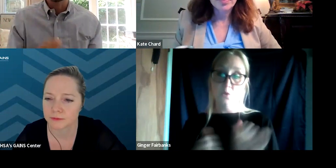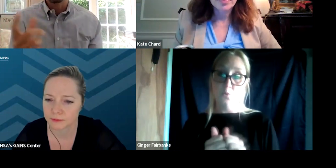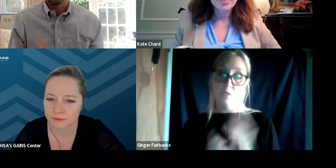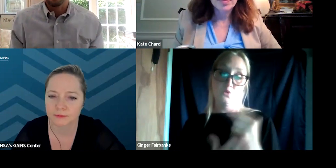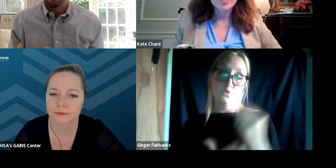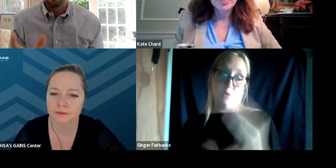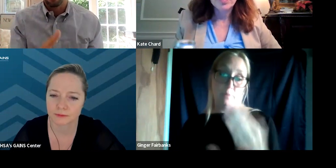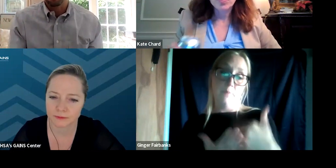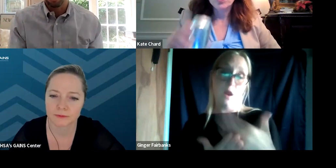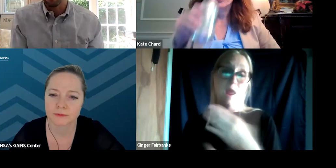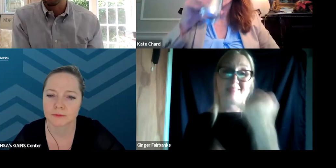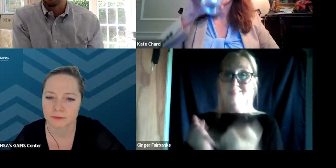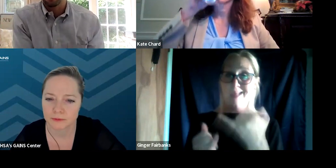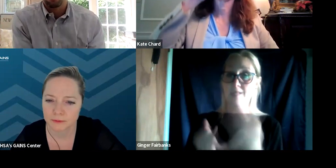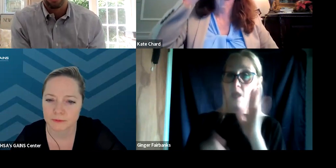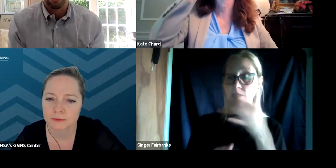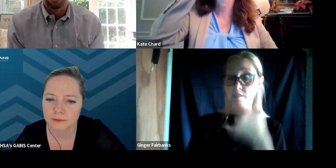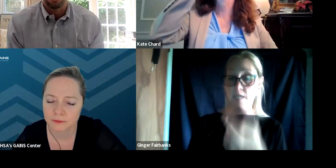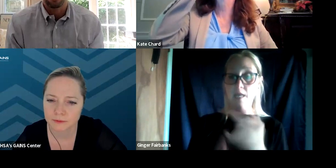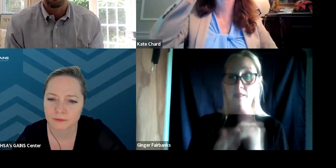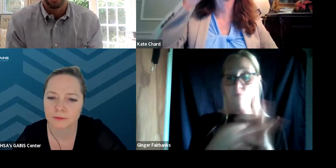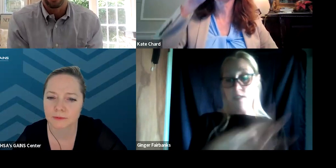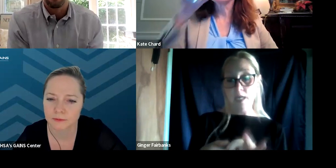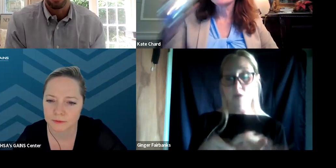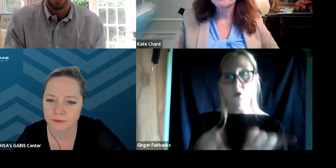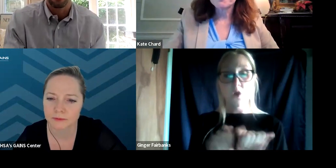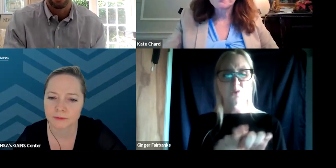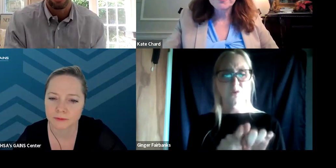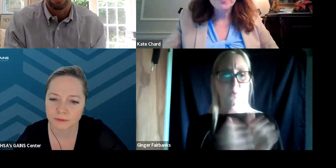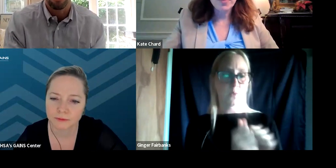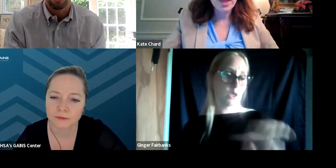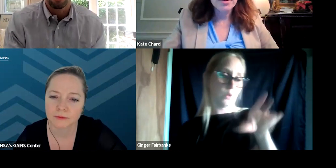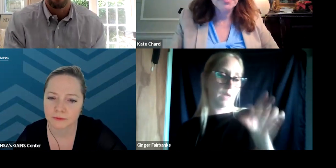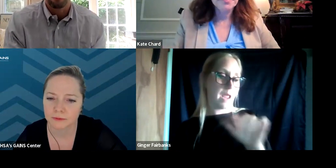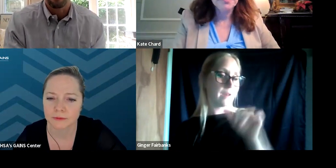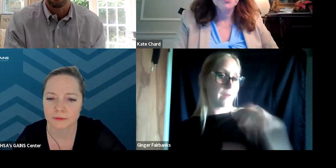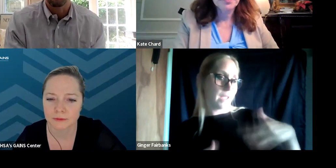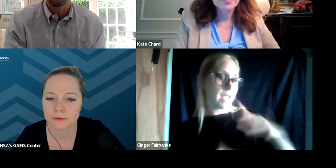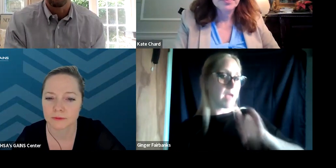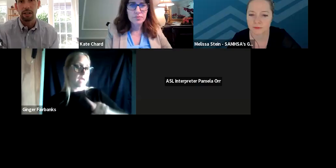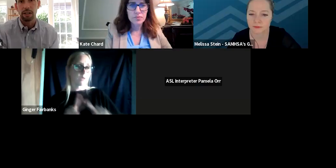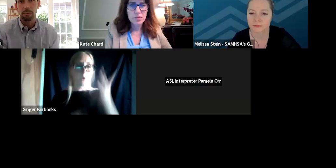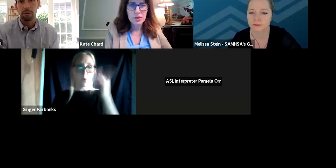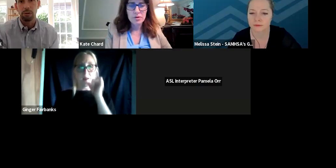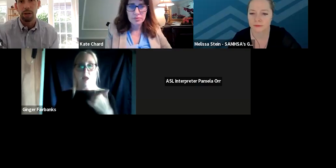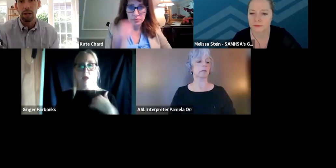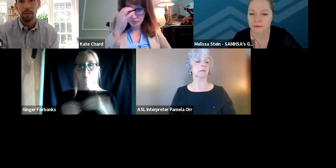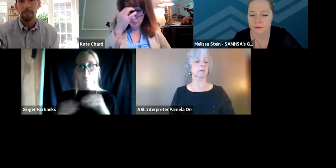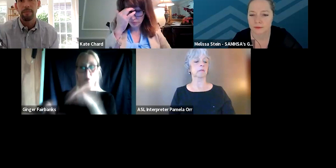The last thing I'd say related to this, which I think also relates to one of the questions in the Q&A that we didn't answer yet around why there's not a more standardized approach to